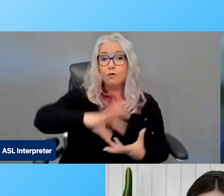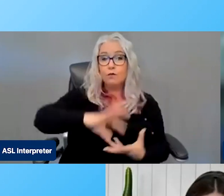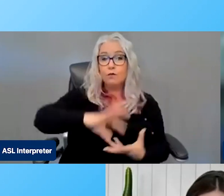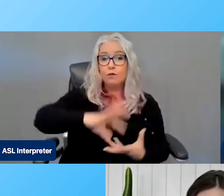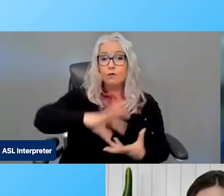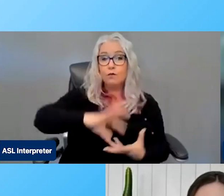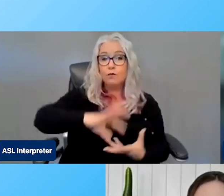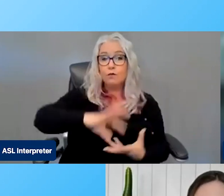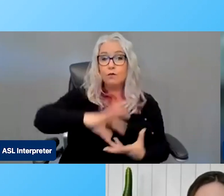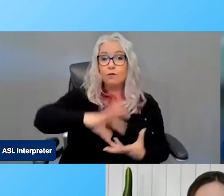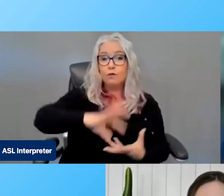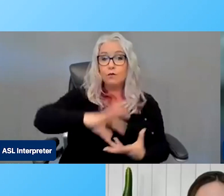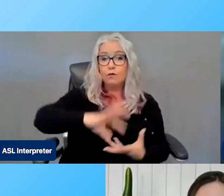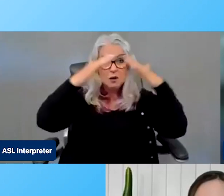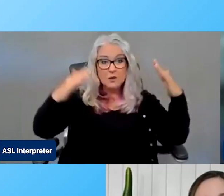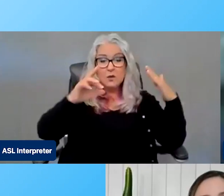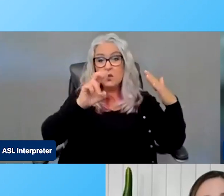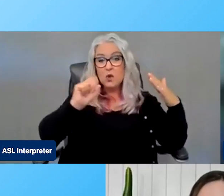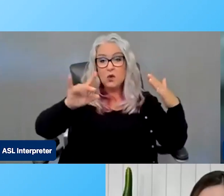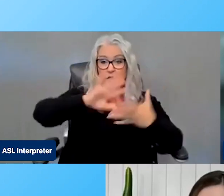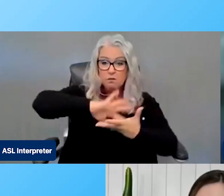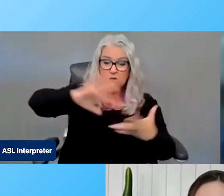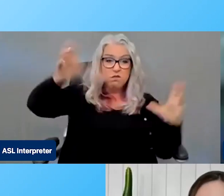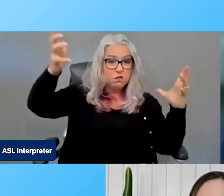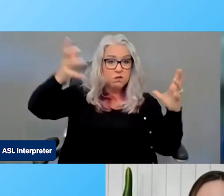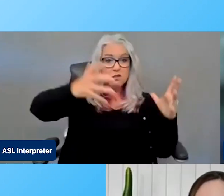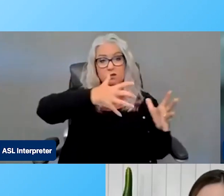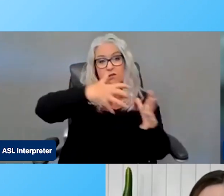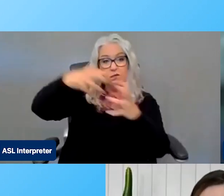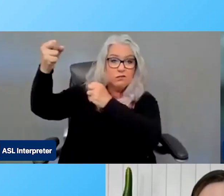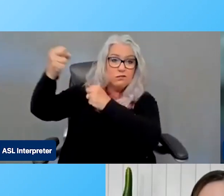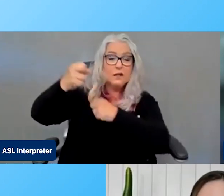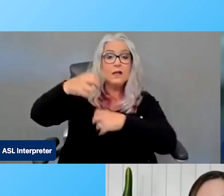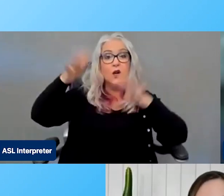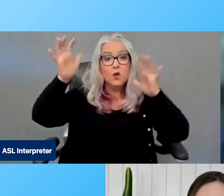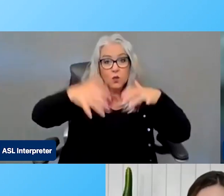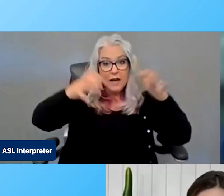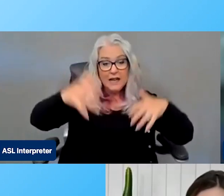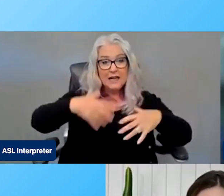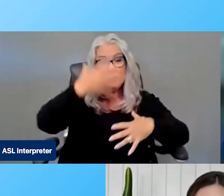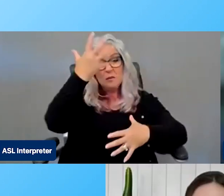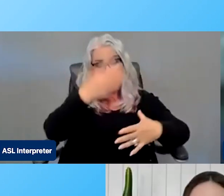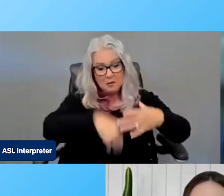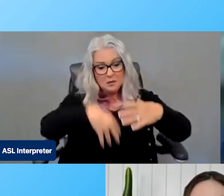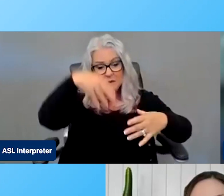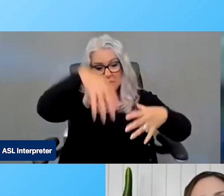ripped off of the home during the storm. So exposing the house to rain during the storm and then of course subsequent storms as well.